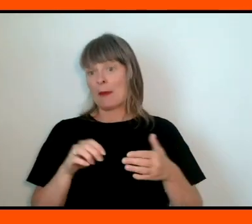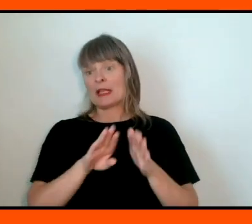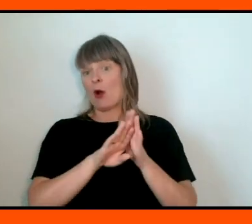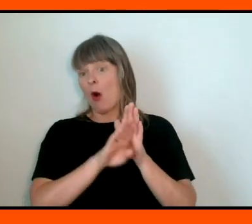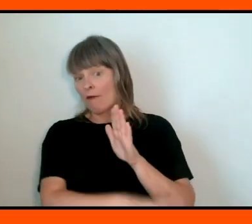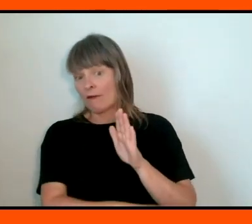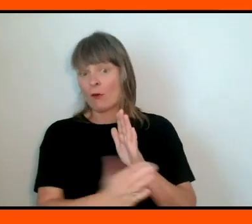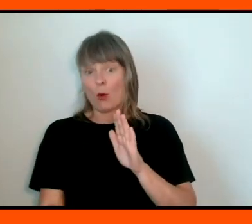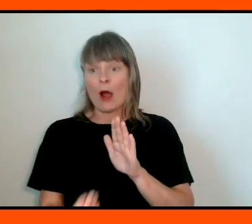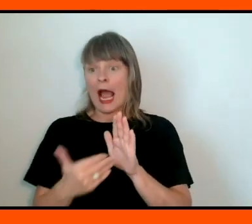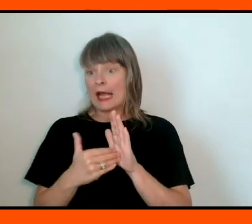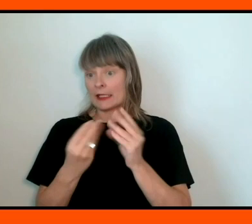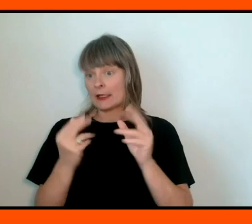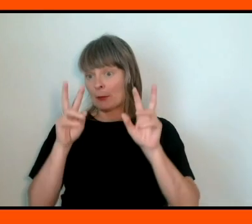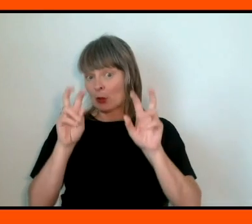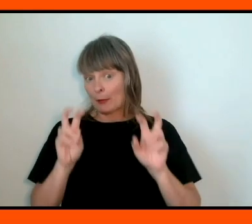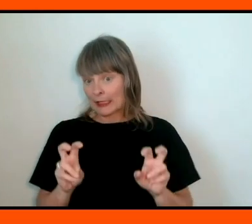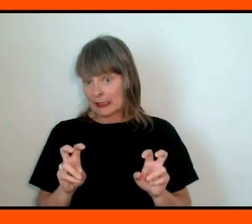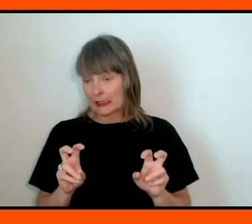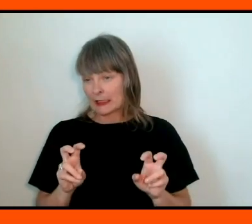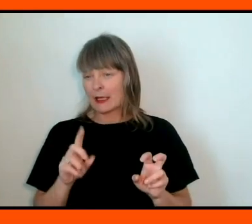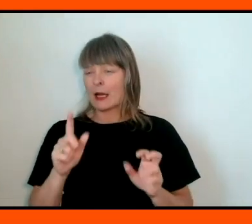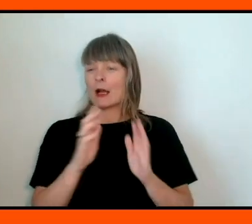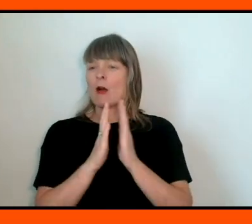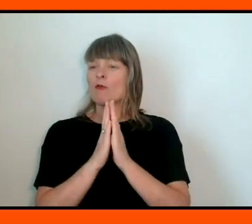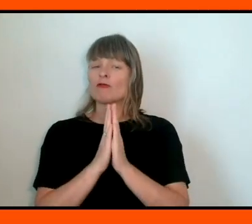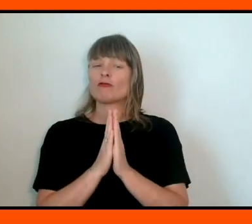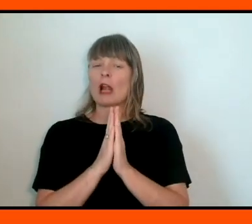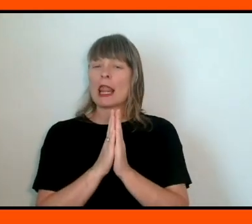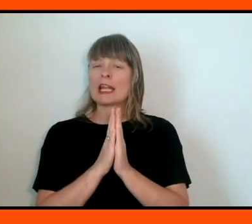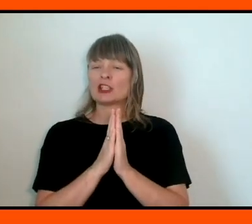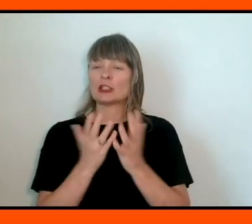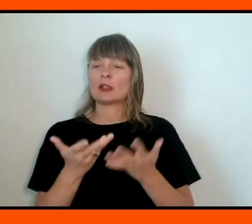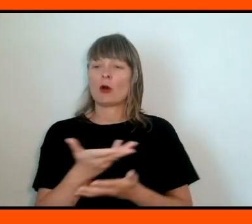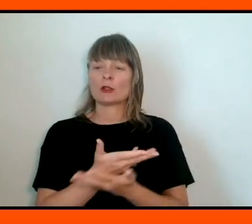and although the religion consultation was separate,